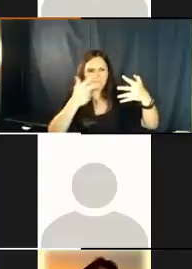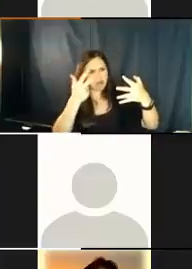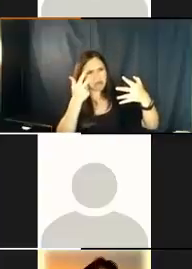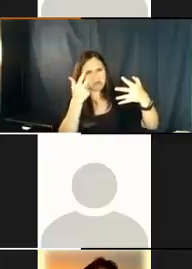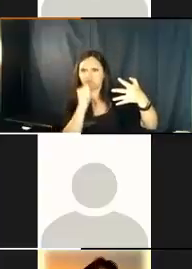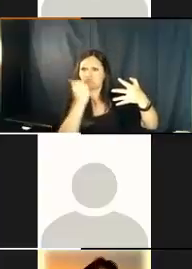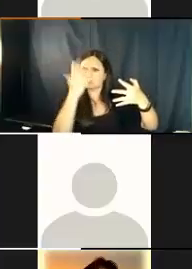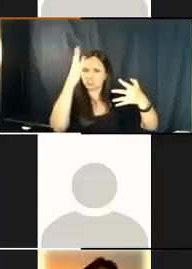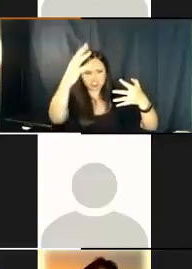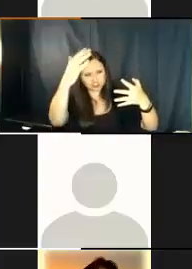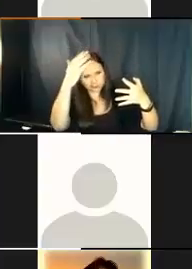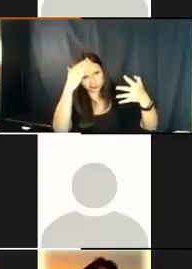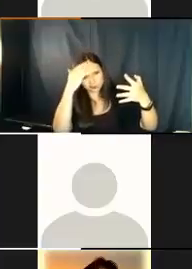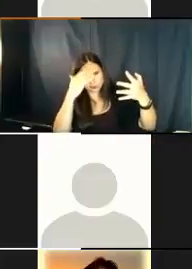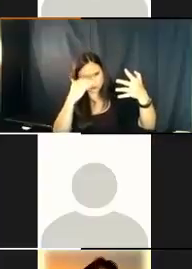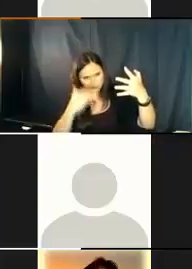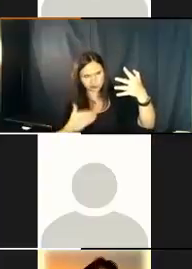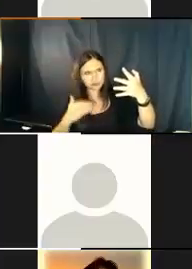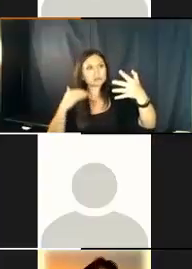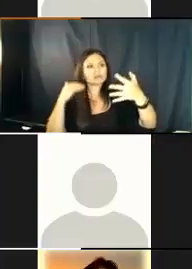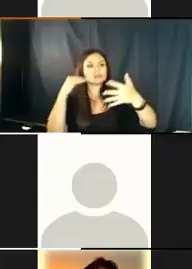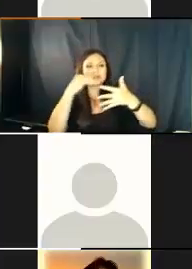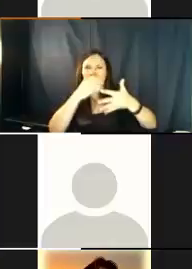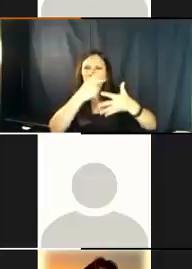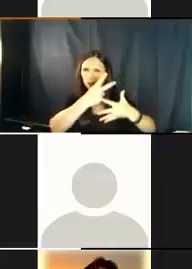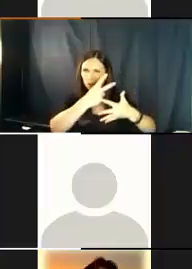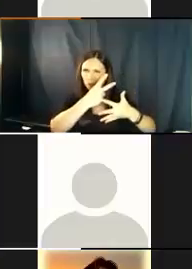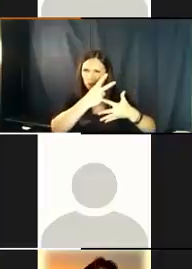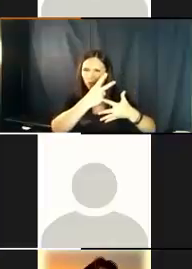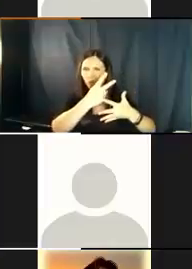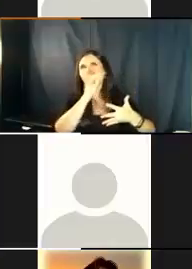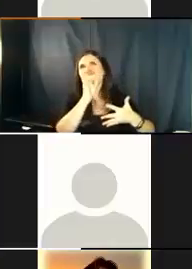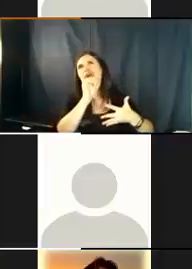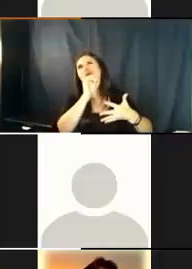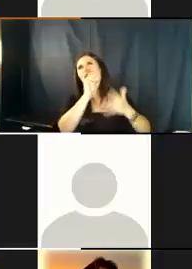And they may move back to module 2, because there's a skill they forgot about and then jump to 10.